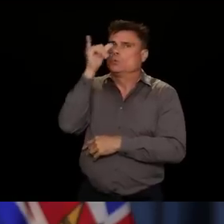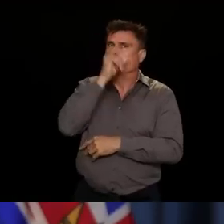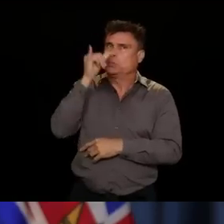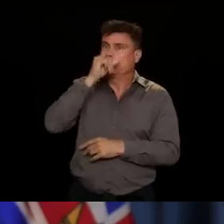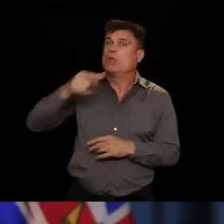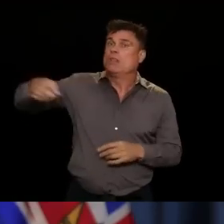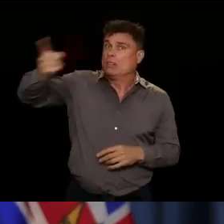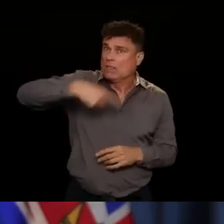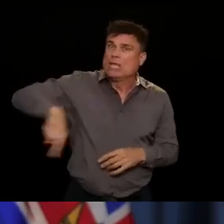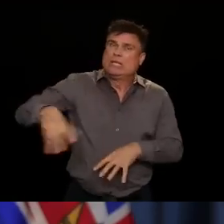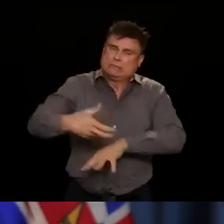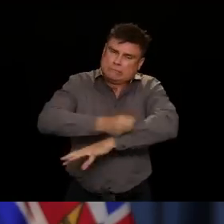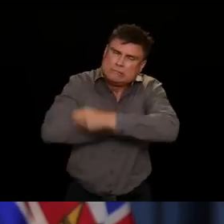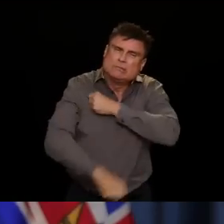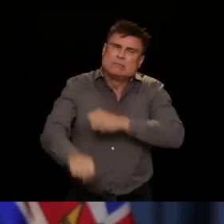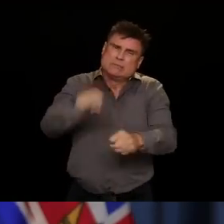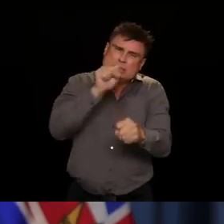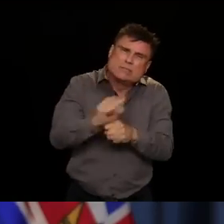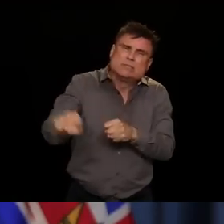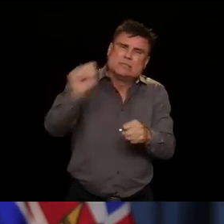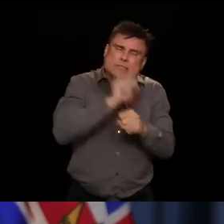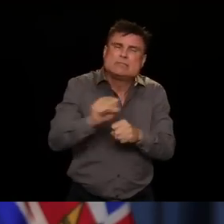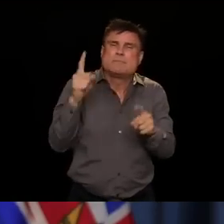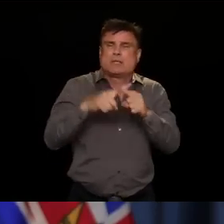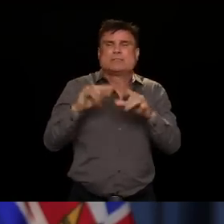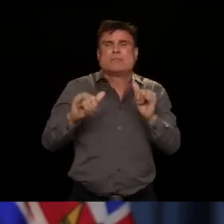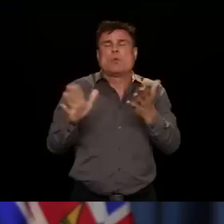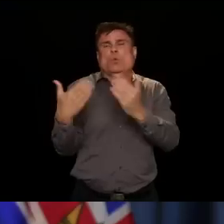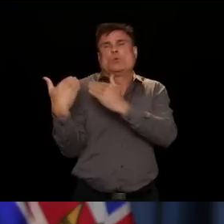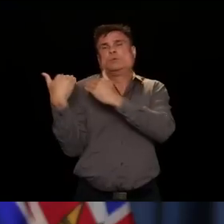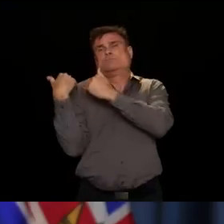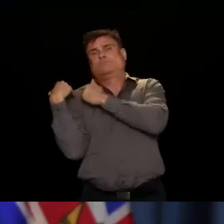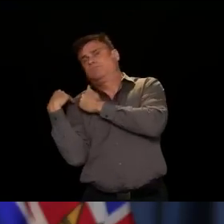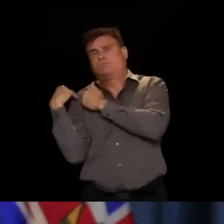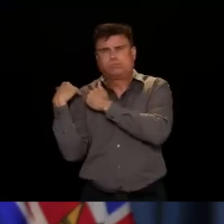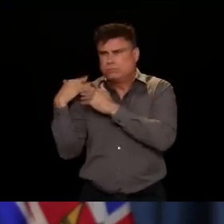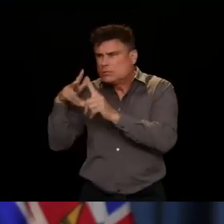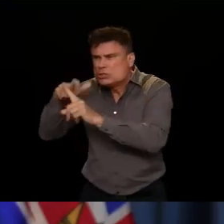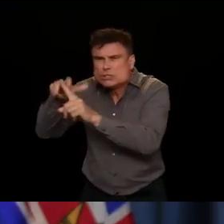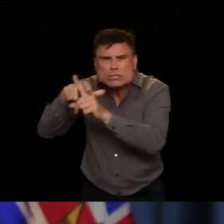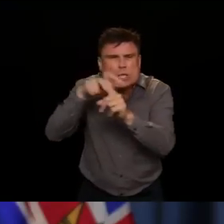other measures and it is as important today as it was then full up so other measures that